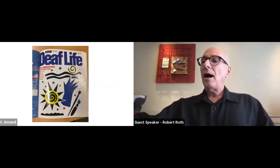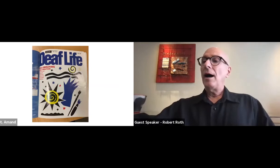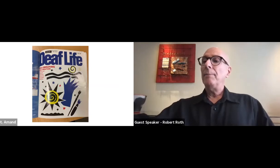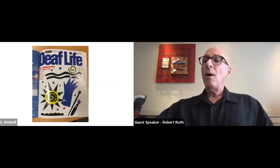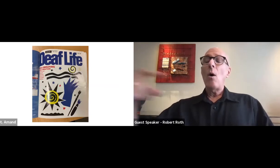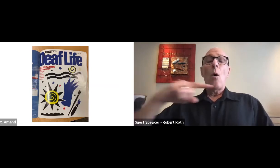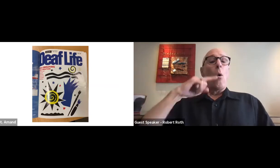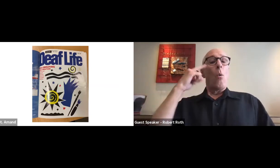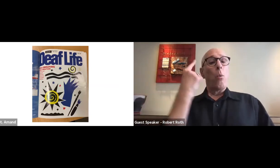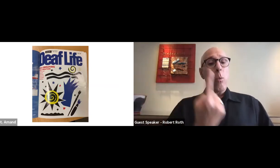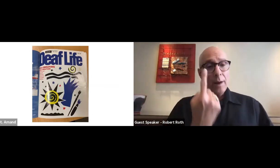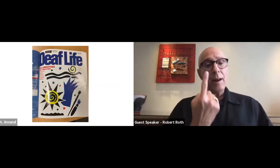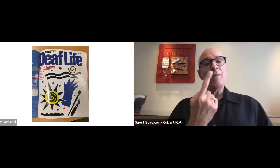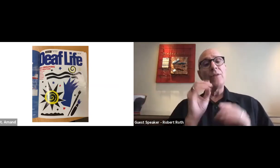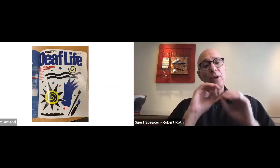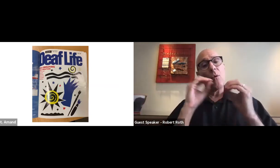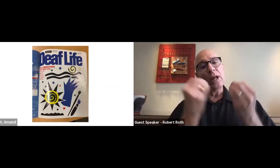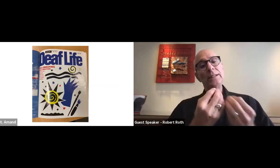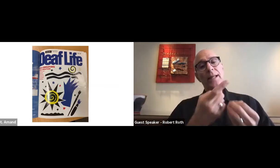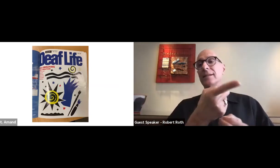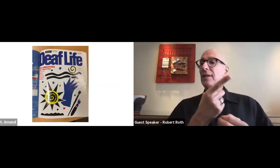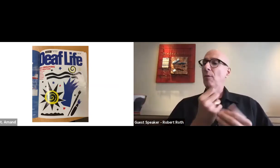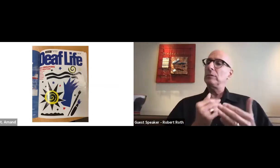And what else?